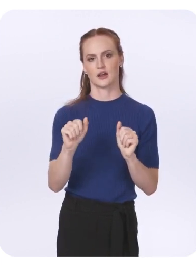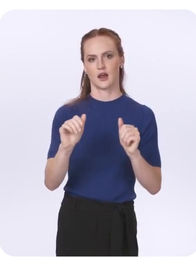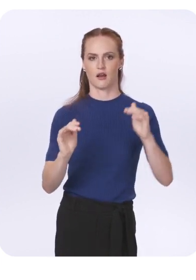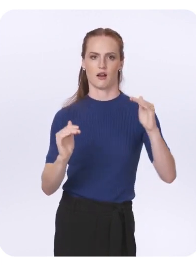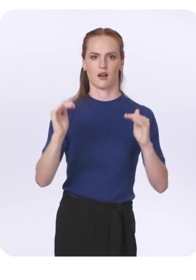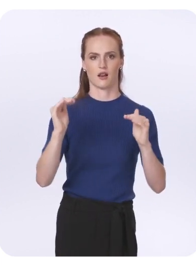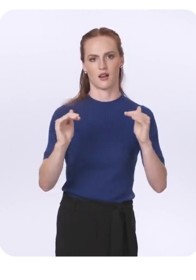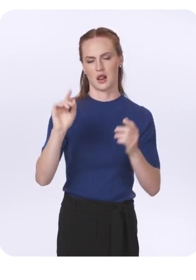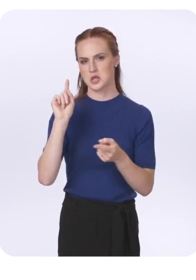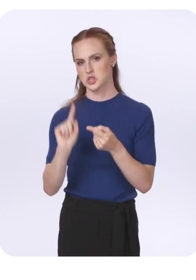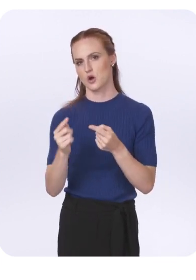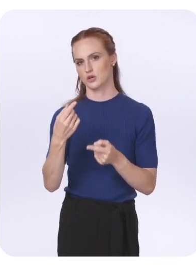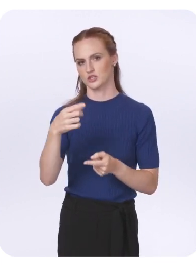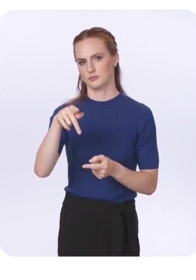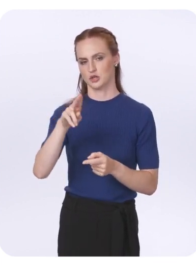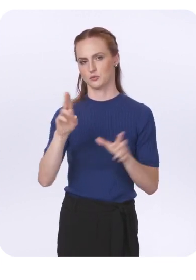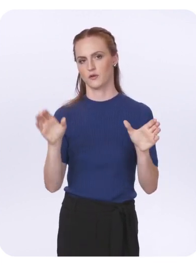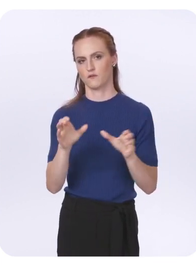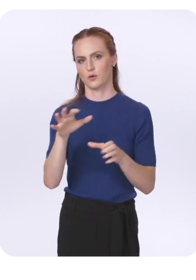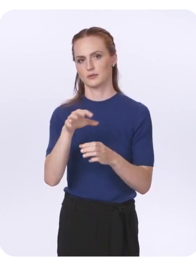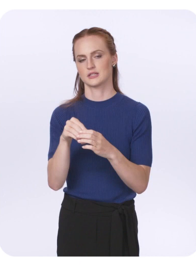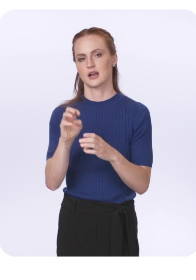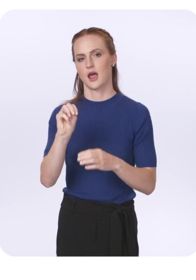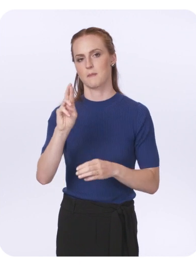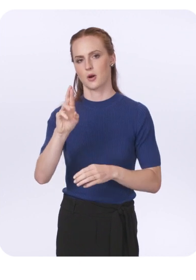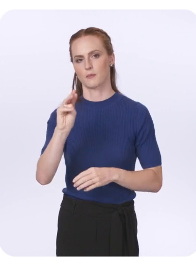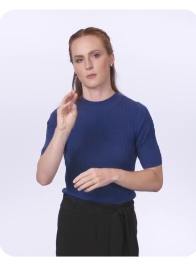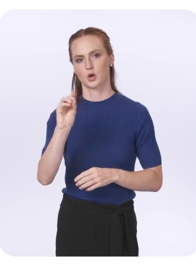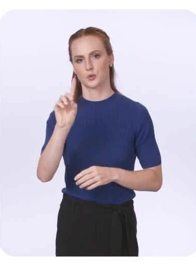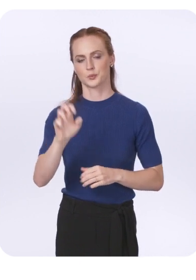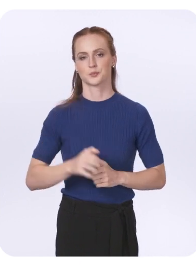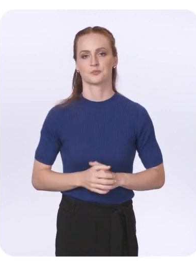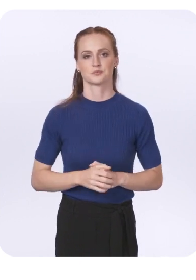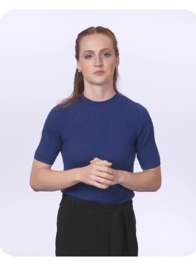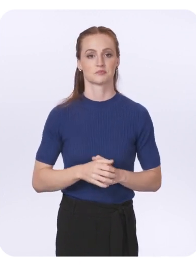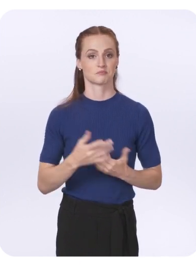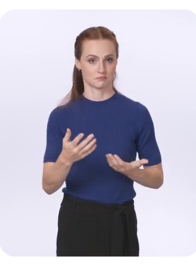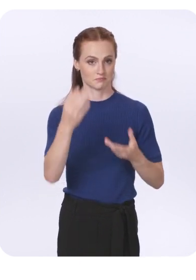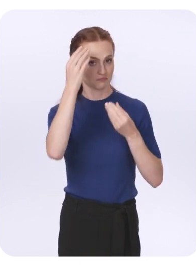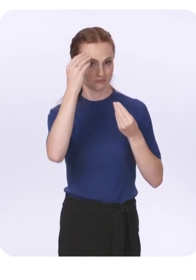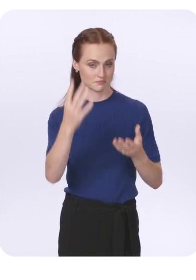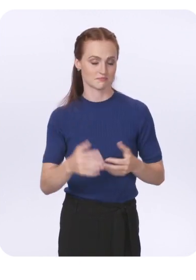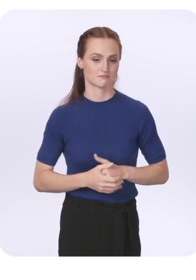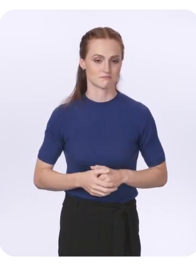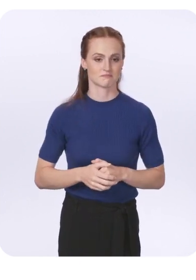for the slightly lower GPU performance when in MR mode. So there you have it.